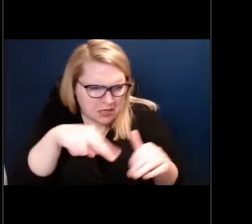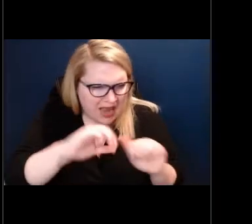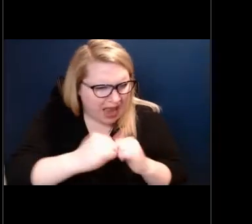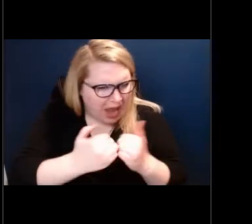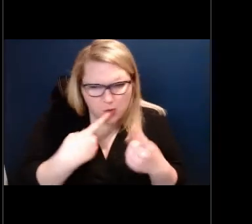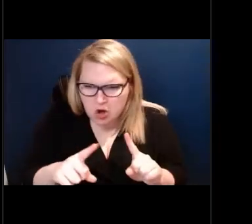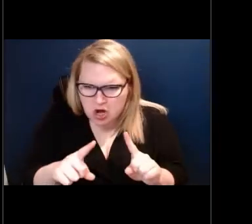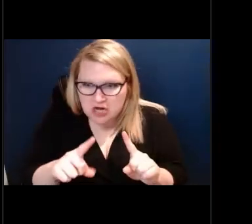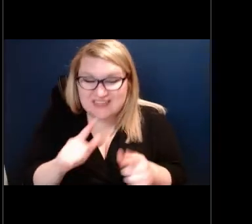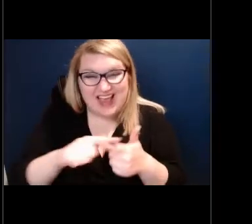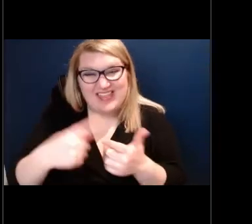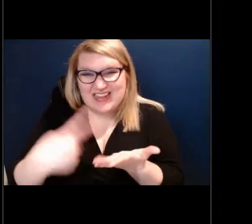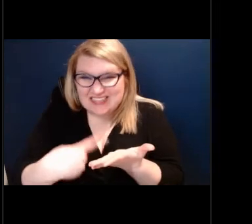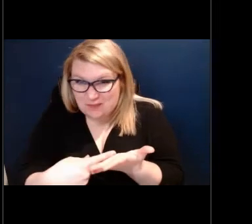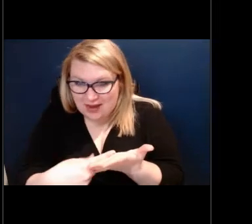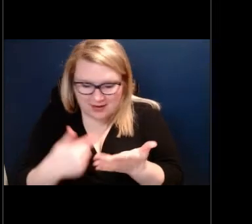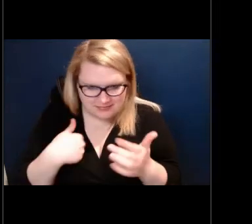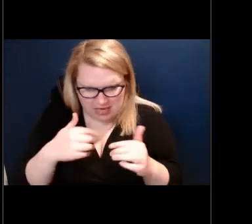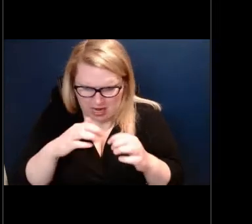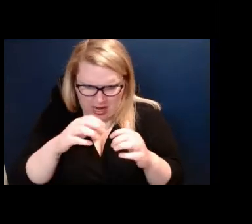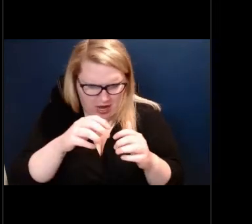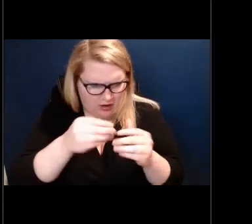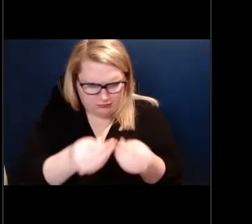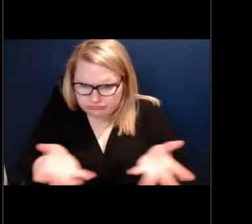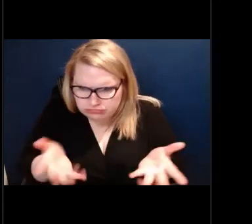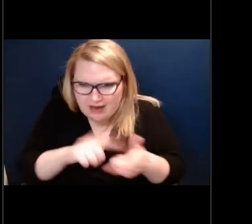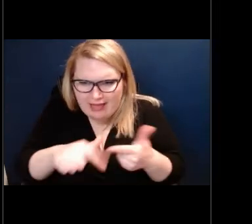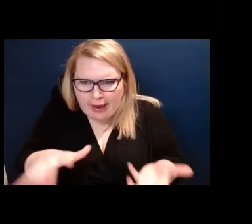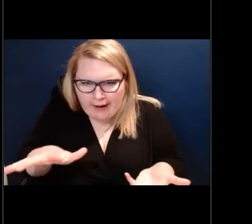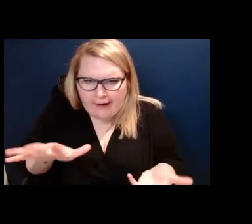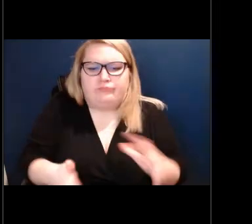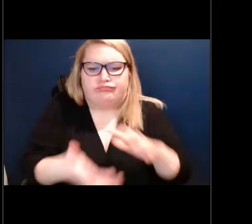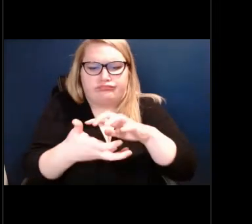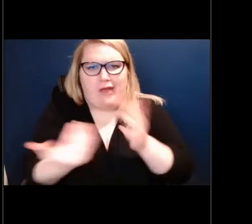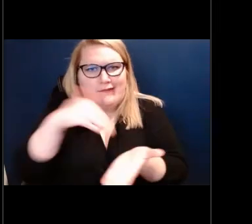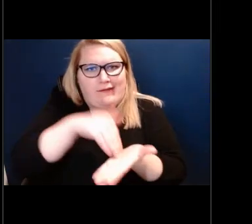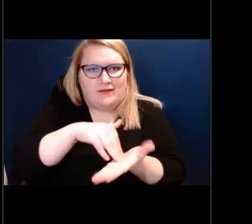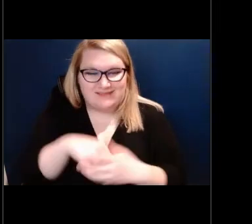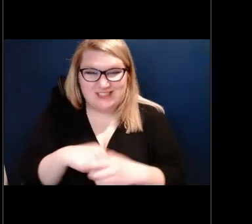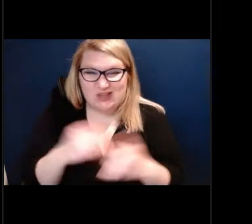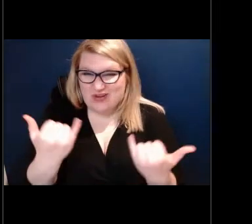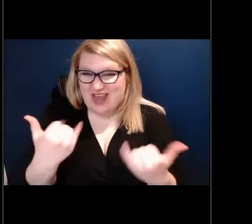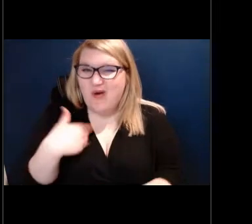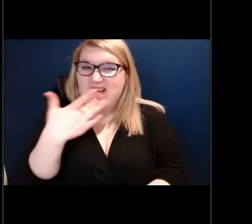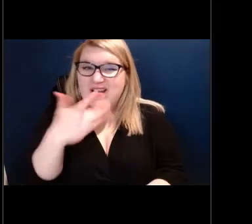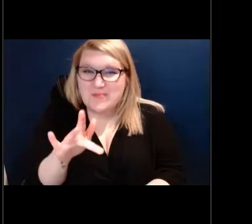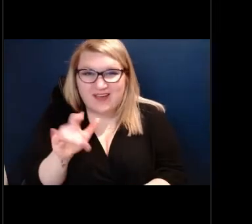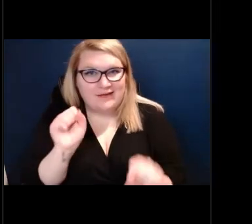even getting them to go back together again. So I'm very fortunate now to work on this very complex